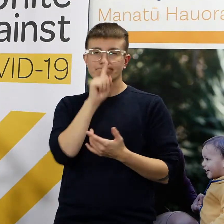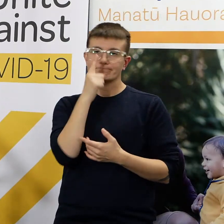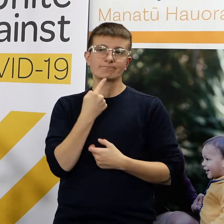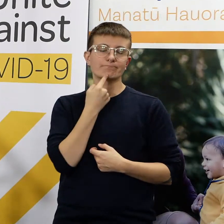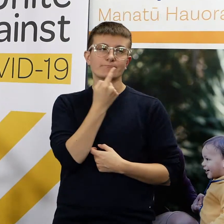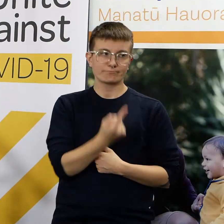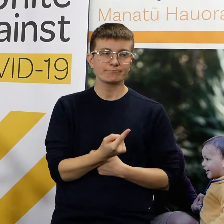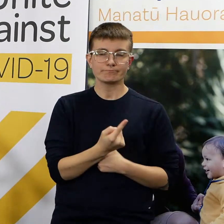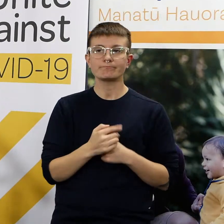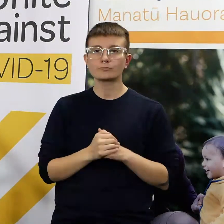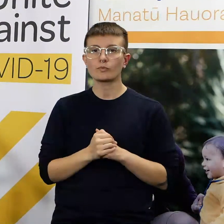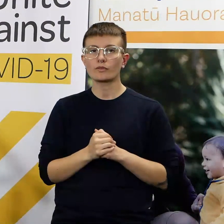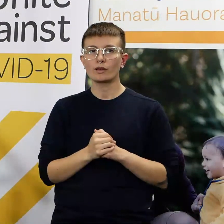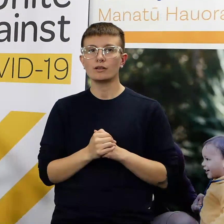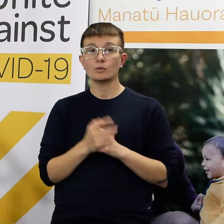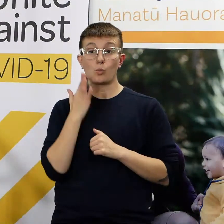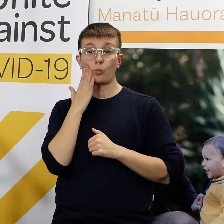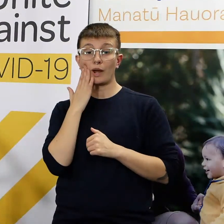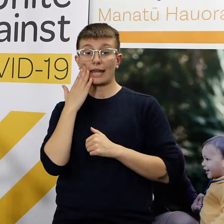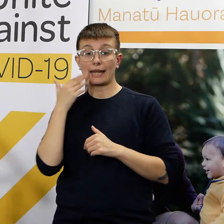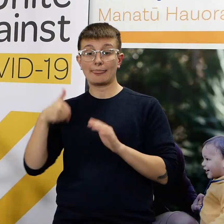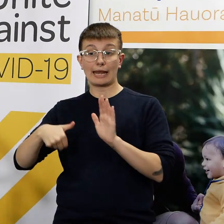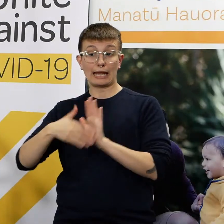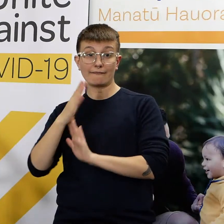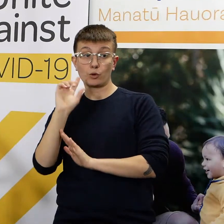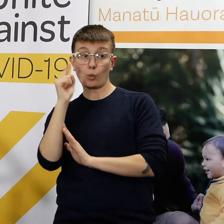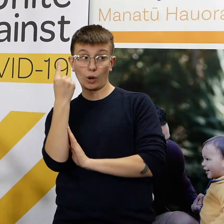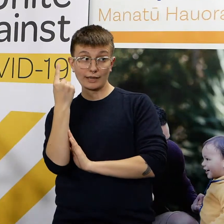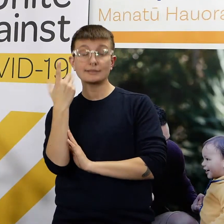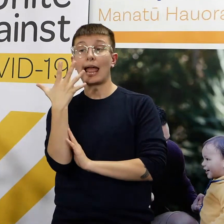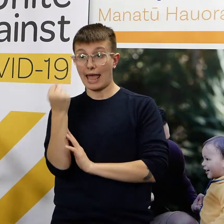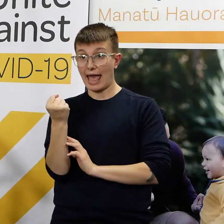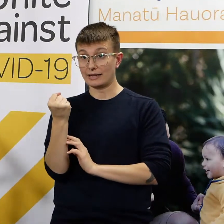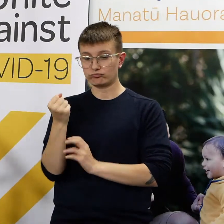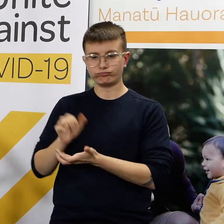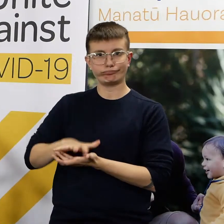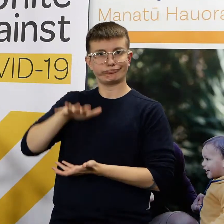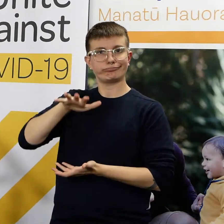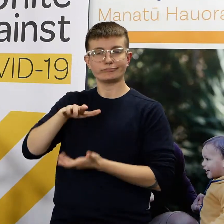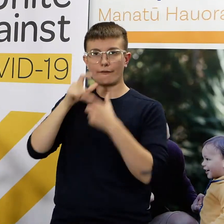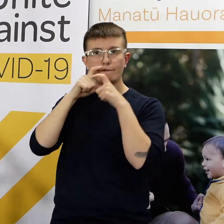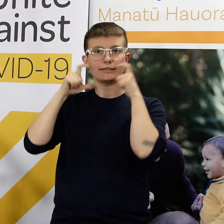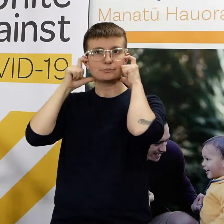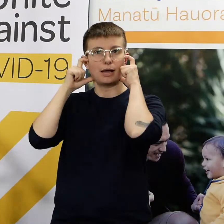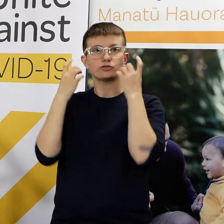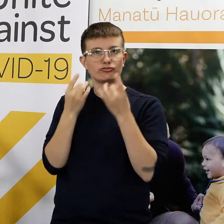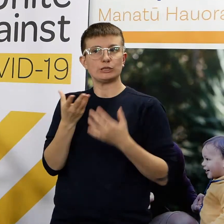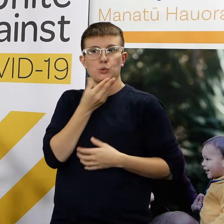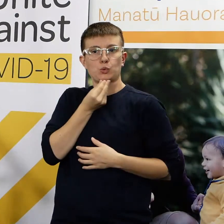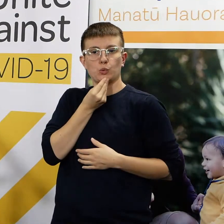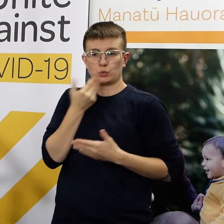When they left Auckland they had a supply of face masks. So that would have been probably part of their plan as well even